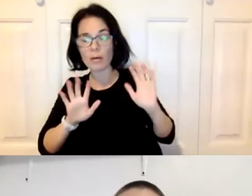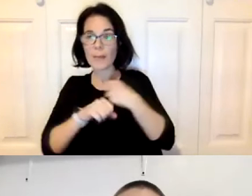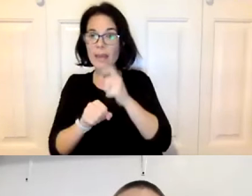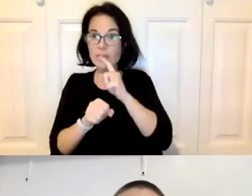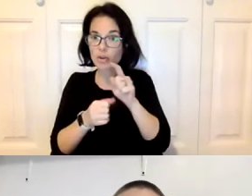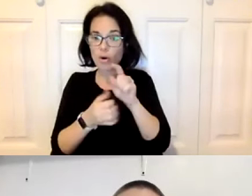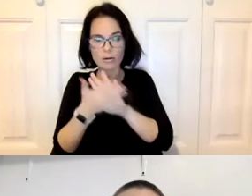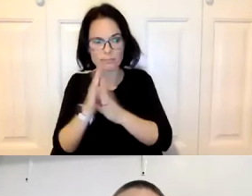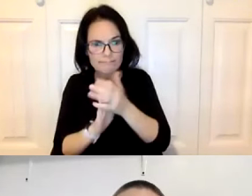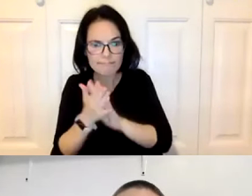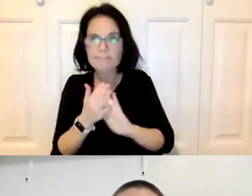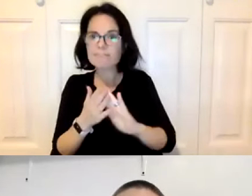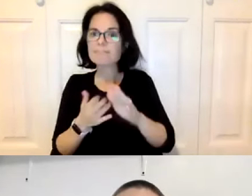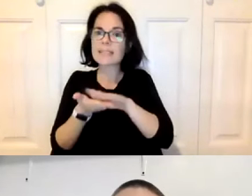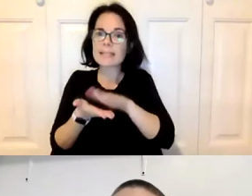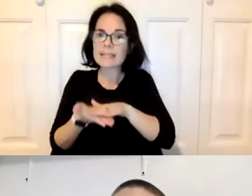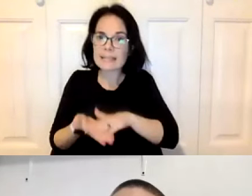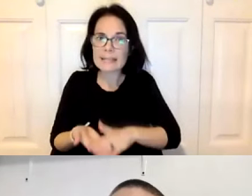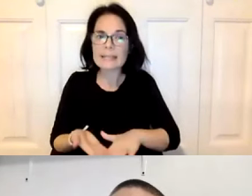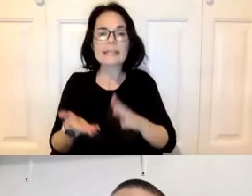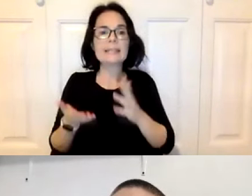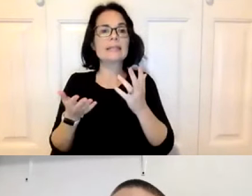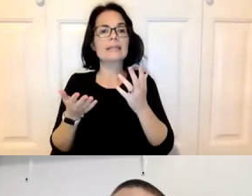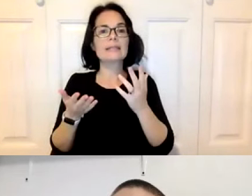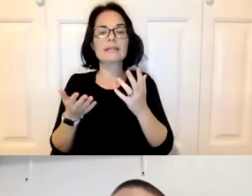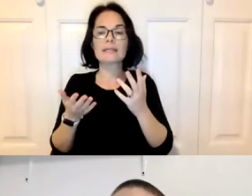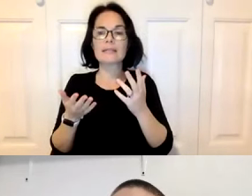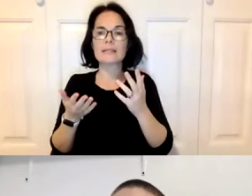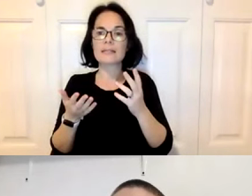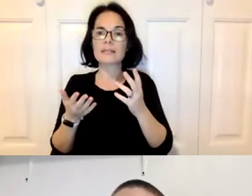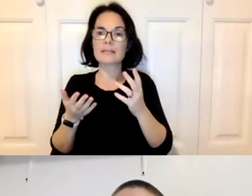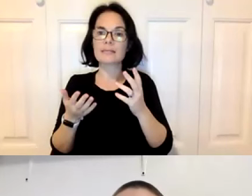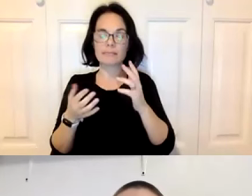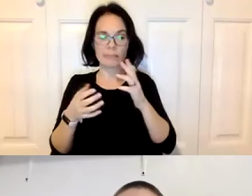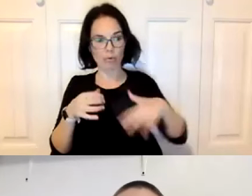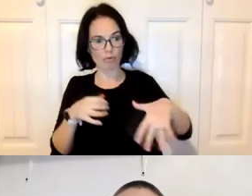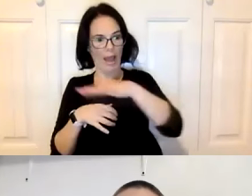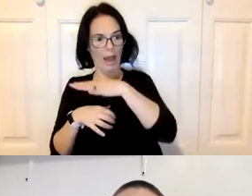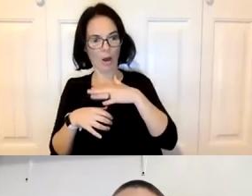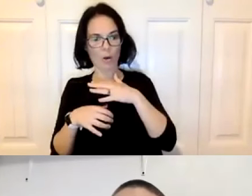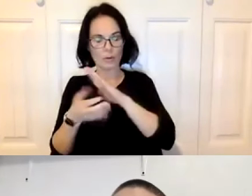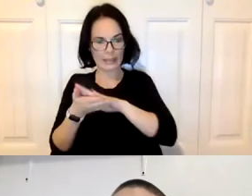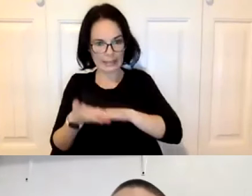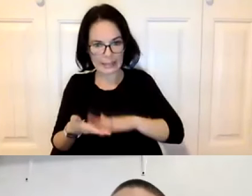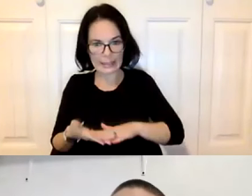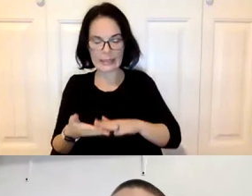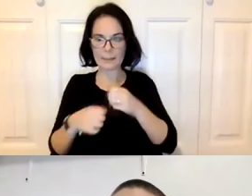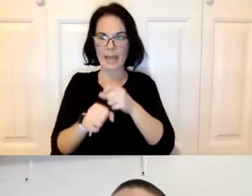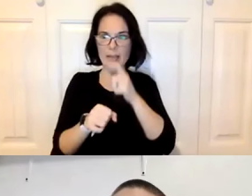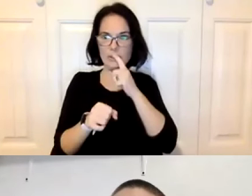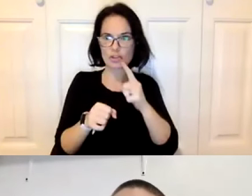and clean the area around you. Have good ventilation in the space you are in.